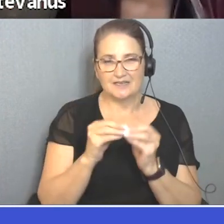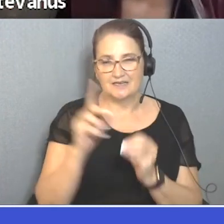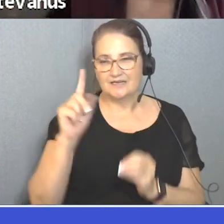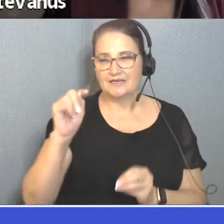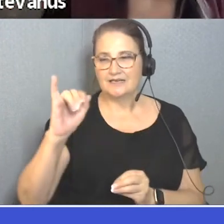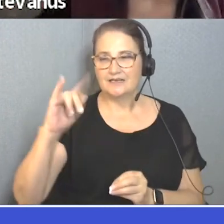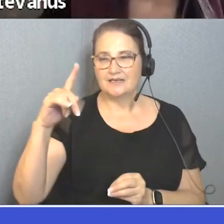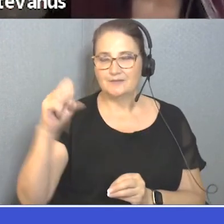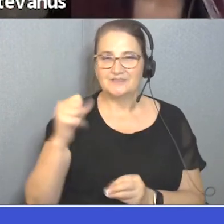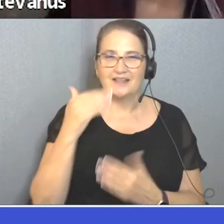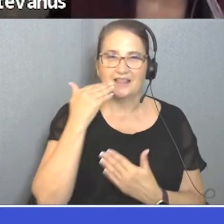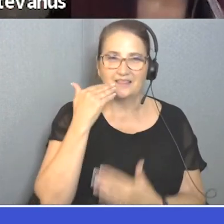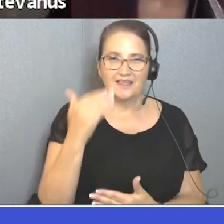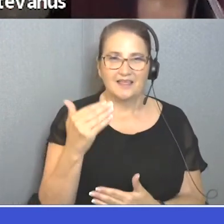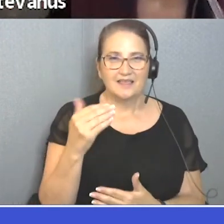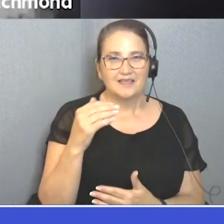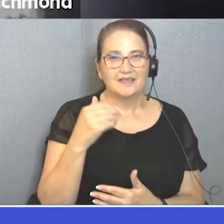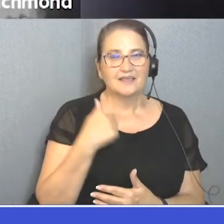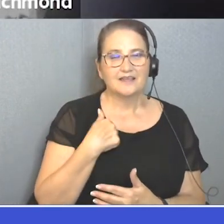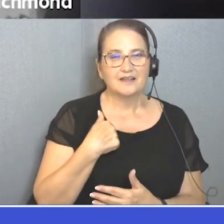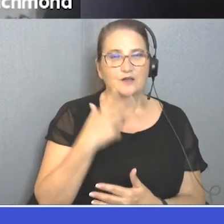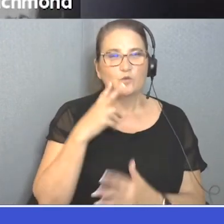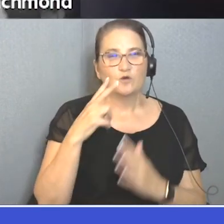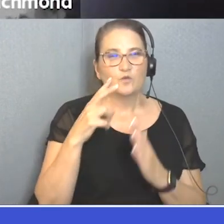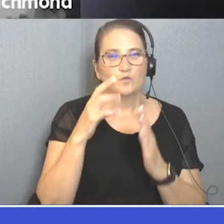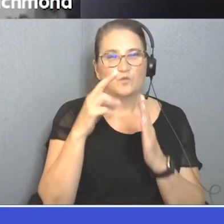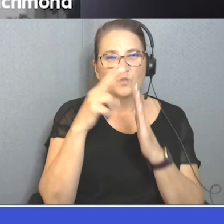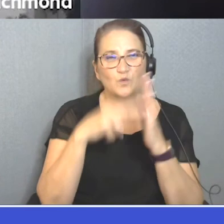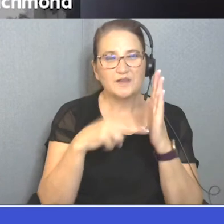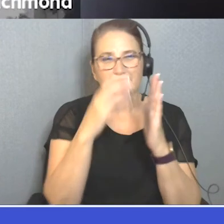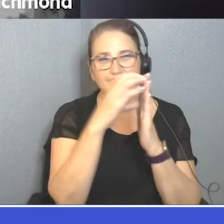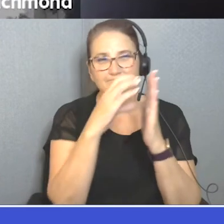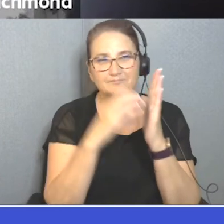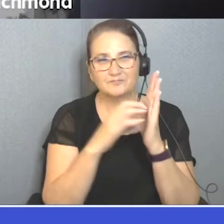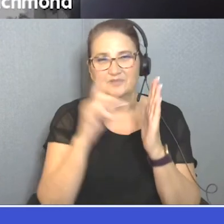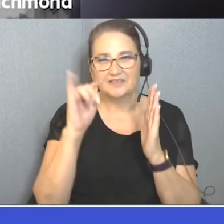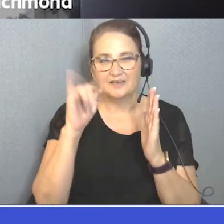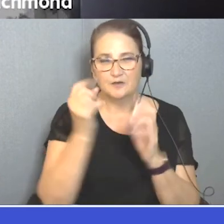session tips. >> Jay Richmond: Thanks, Erin.